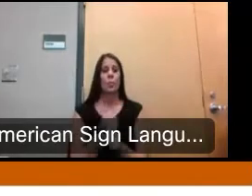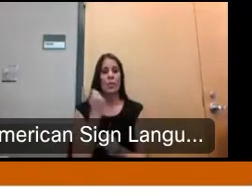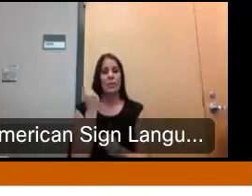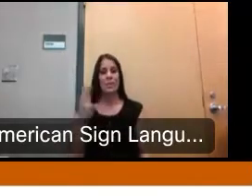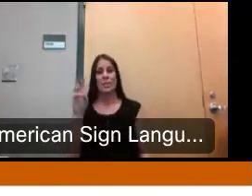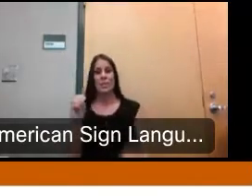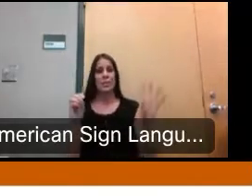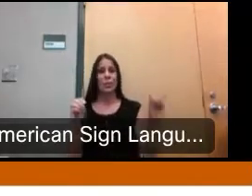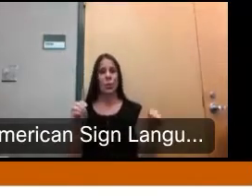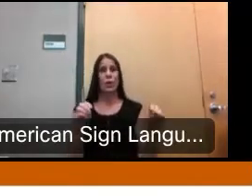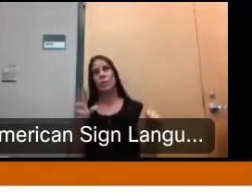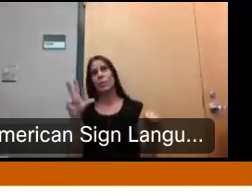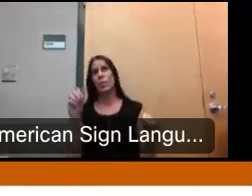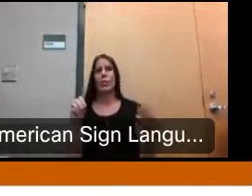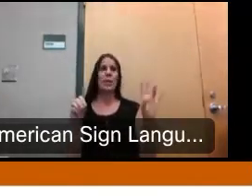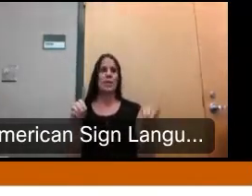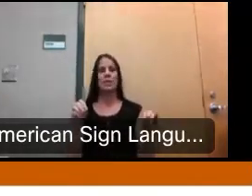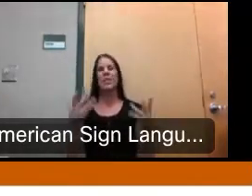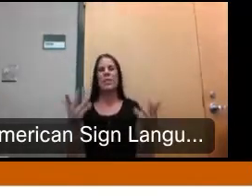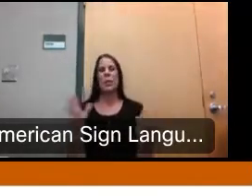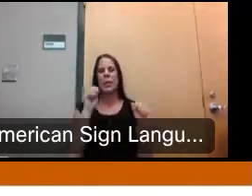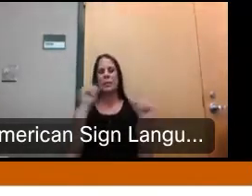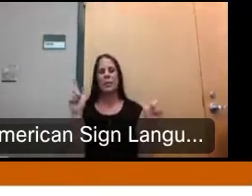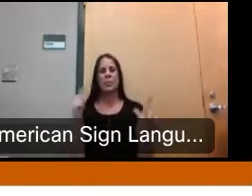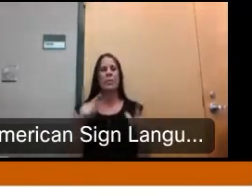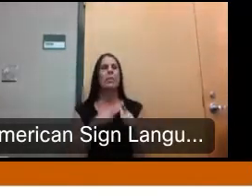Which I was already surprised about, and then we asked why, and they said it's because it